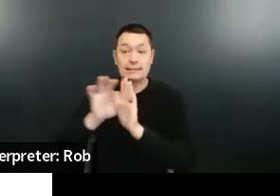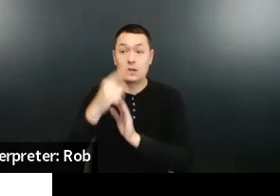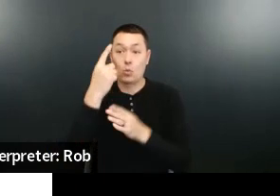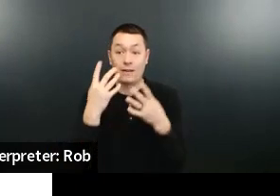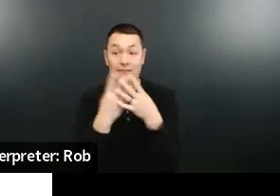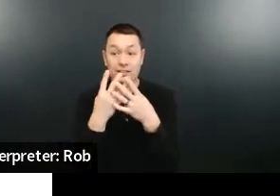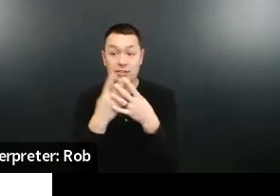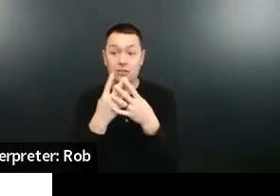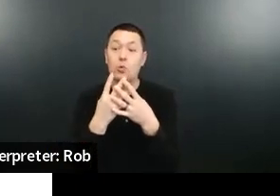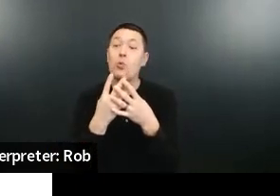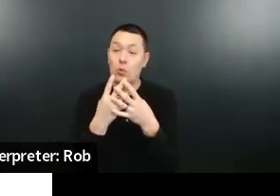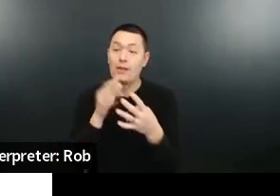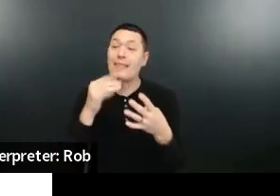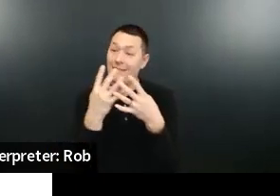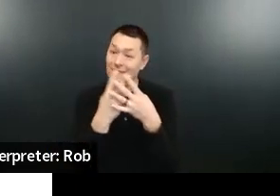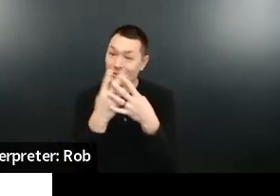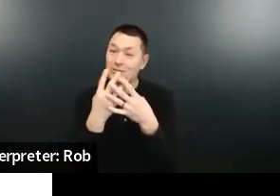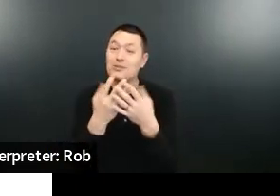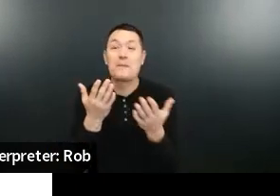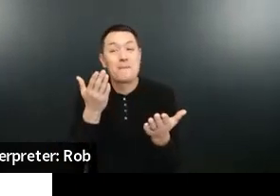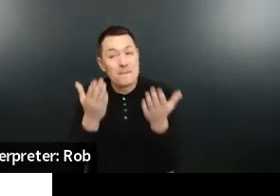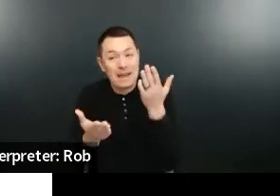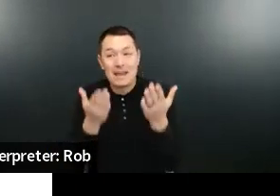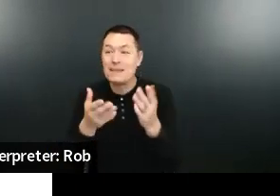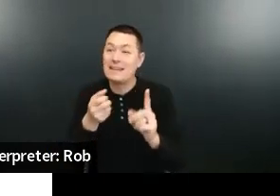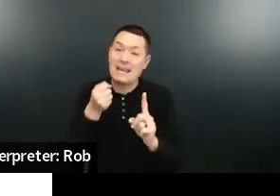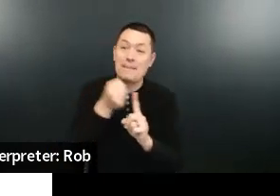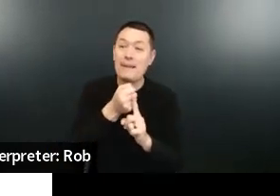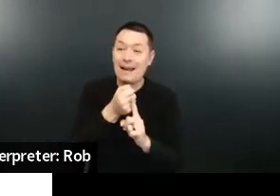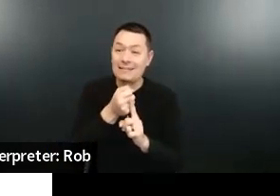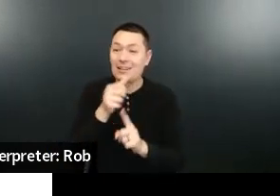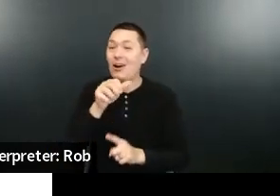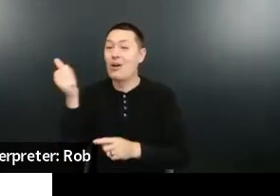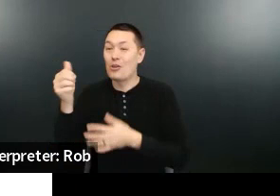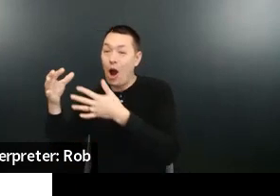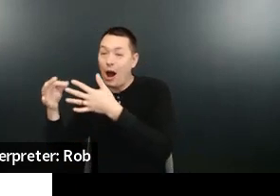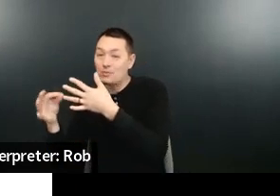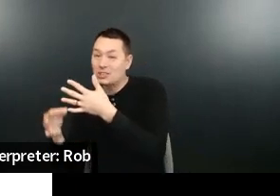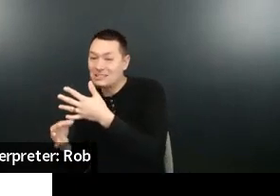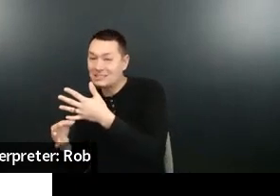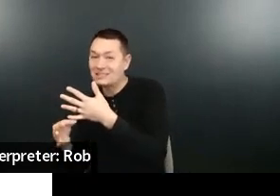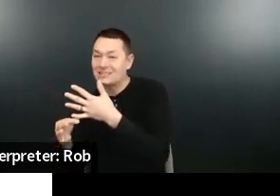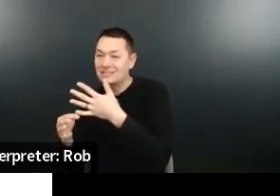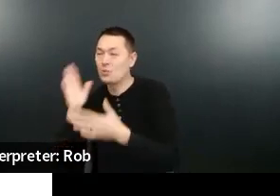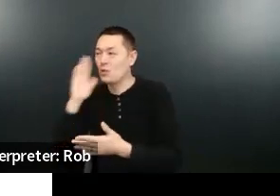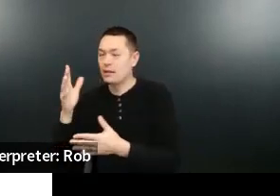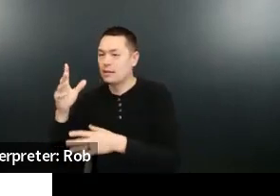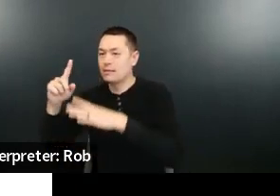That filter may impact the other options that will be displayed in the filter.